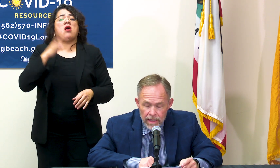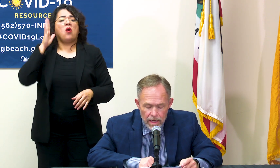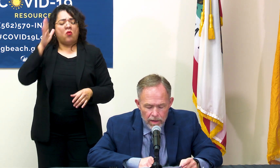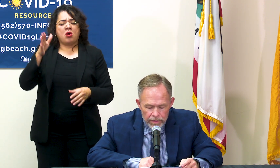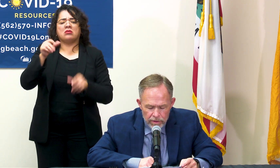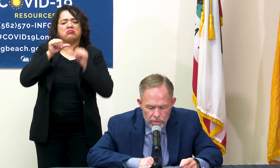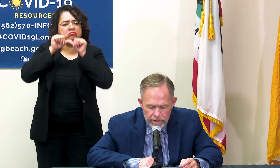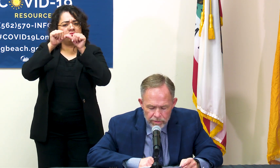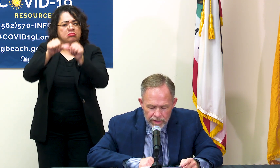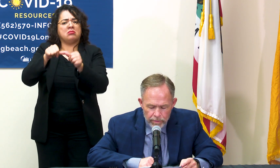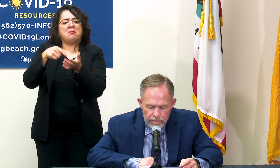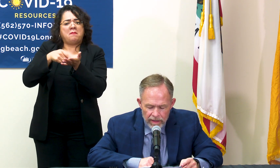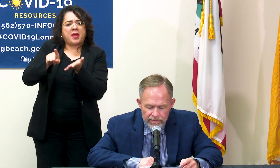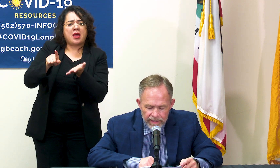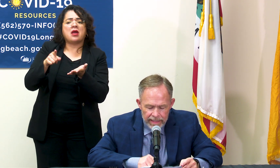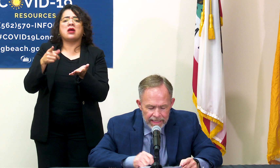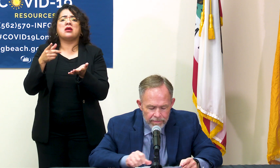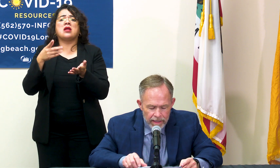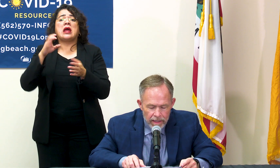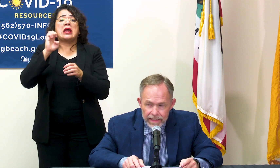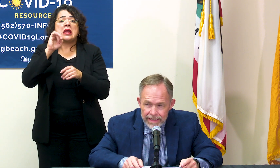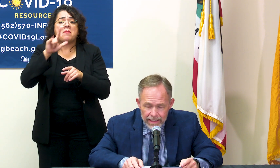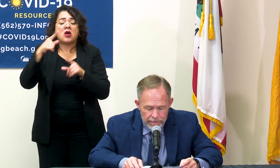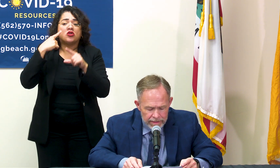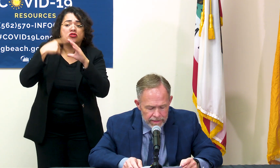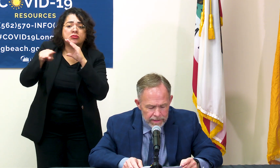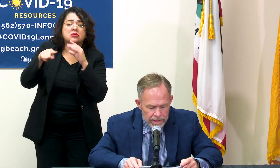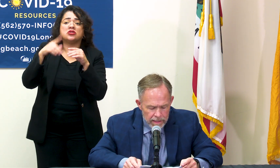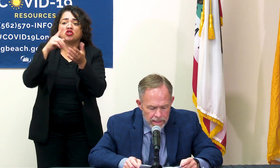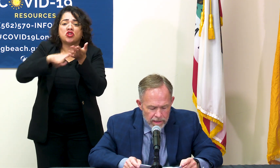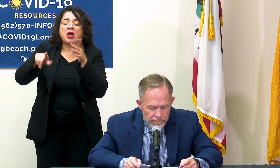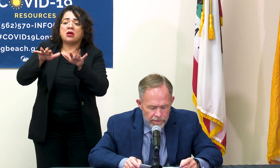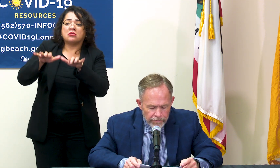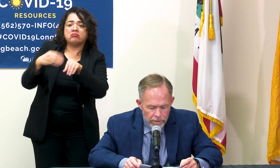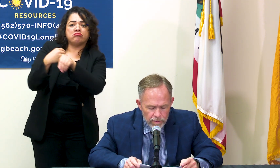with a School District and respond via email on a daily basis. For the first